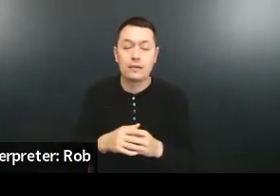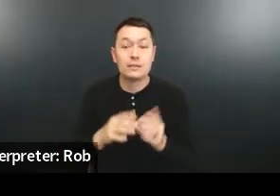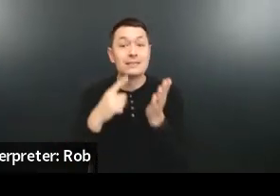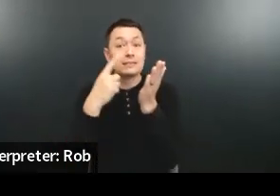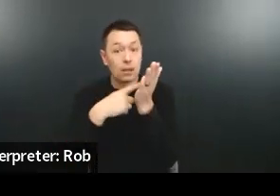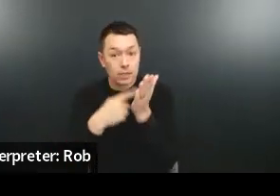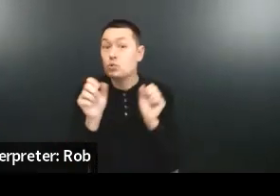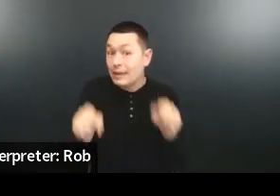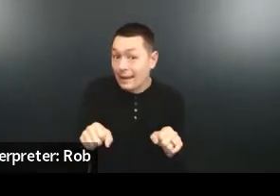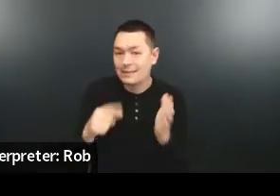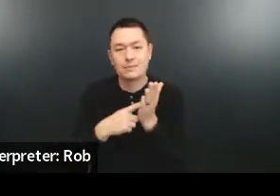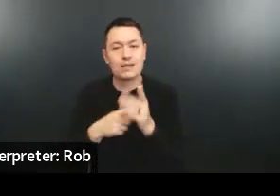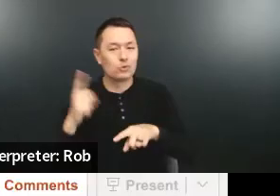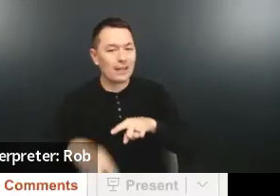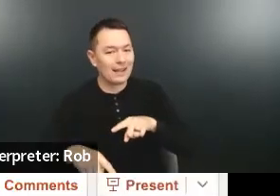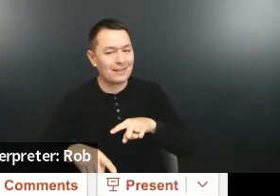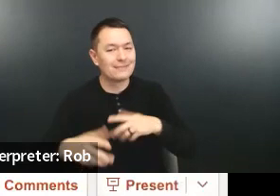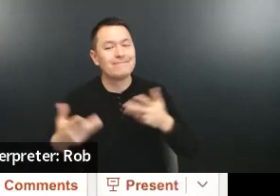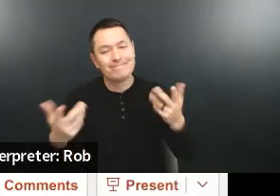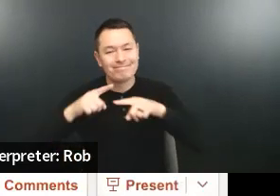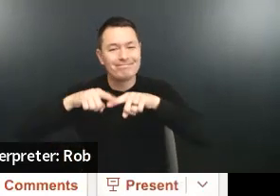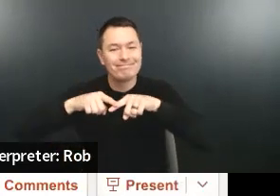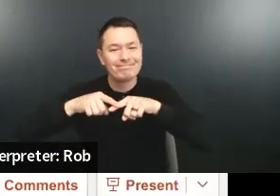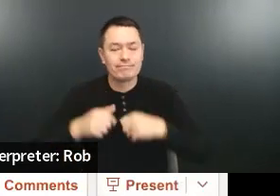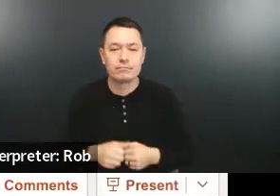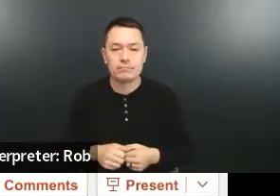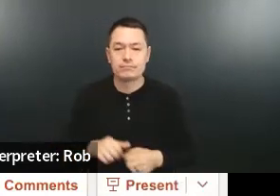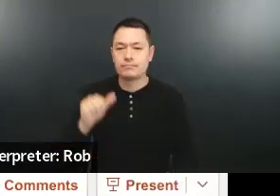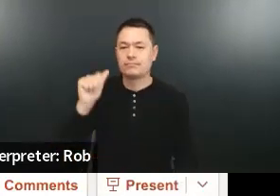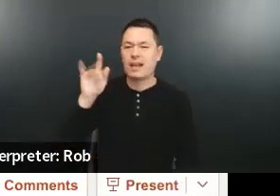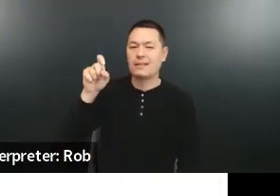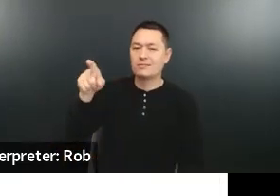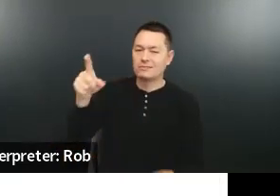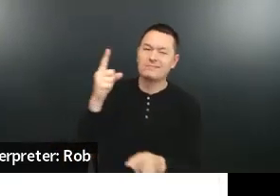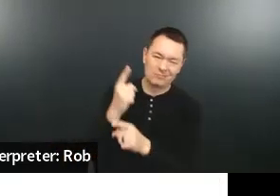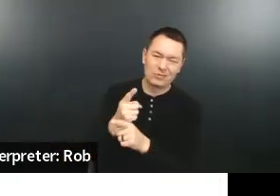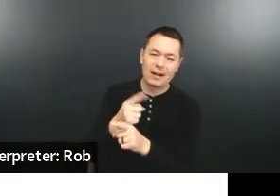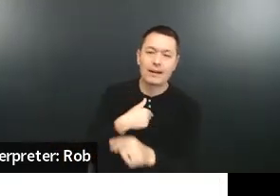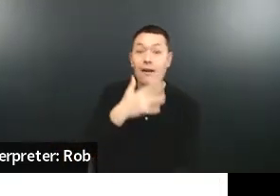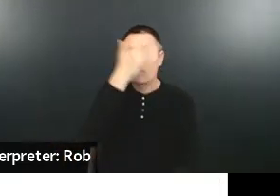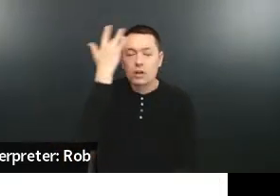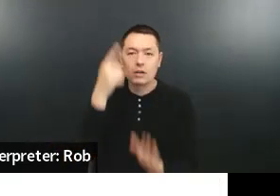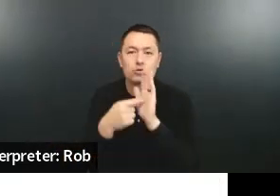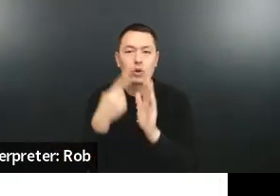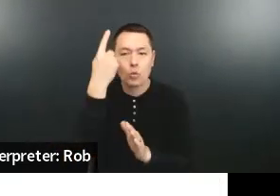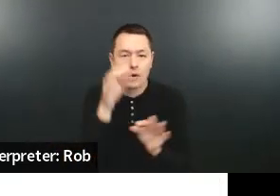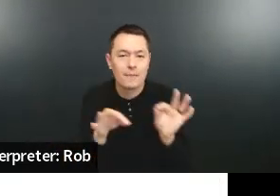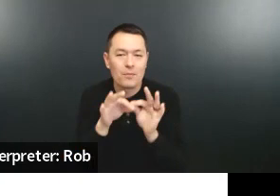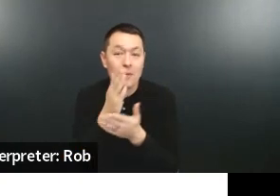Sometimes you cannot. Yeah, absolutely. And I forgot to show one key part of the one of these dashboards is